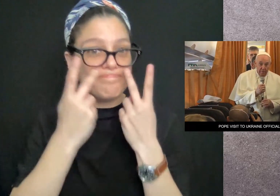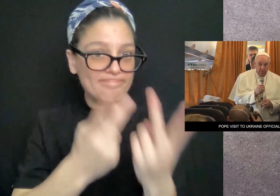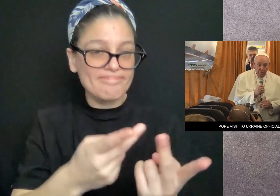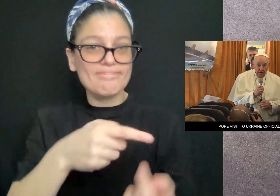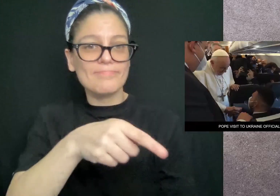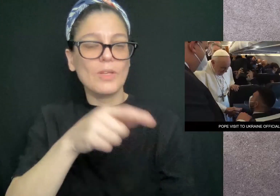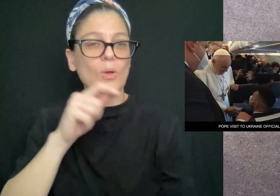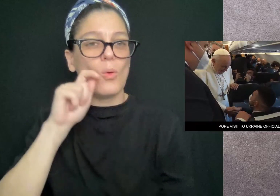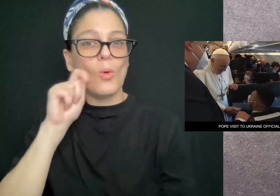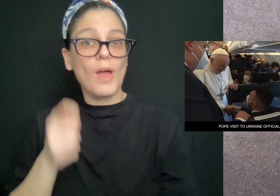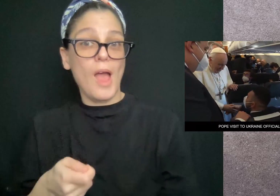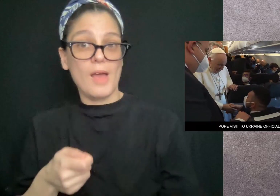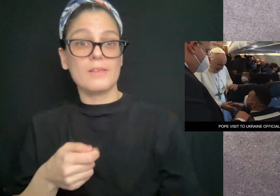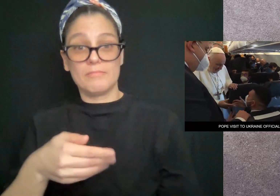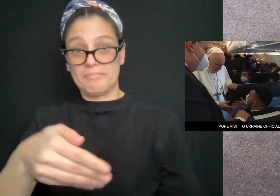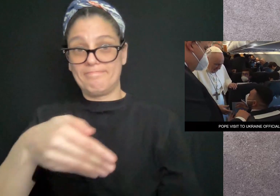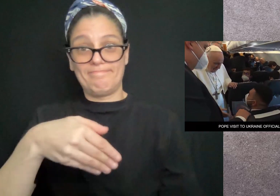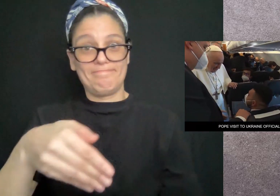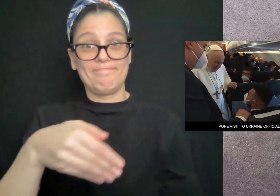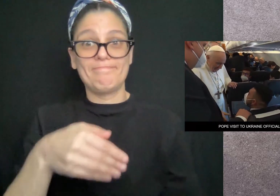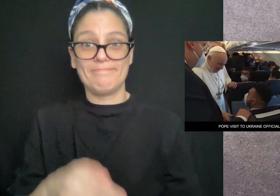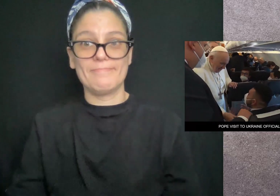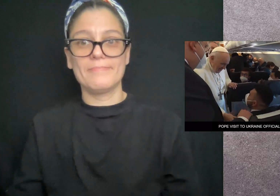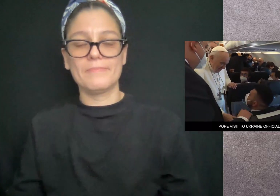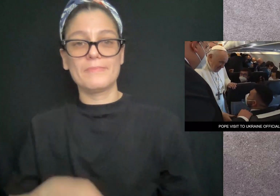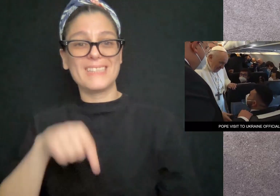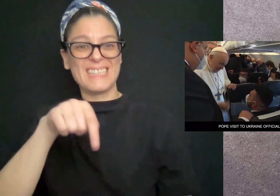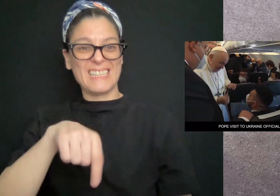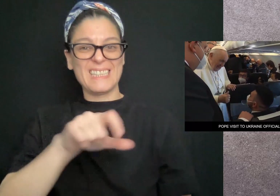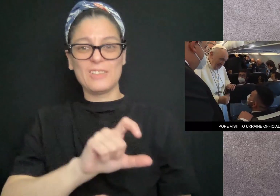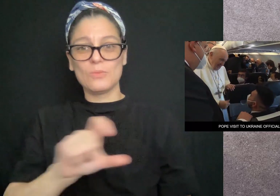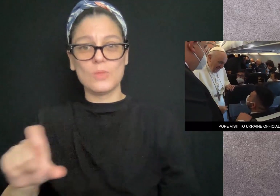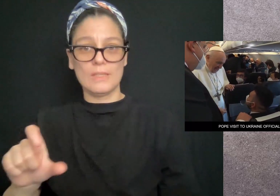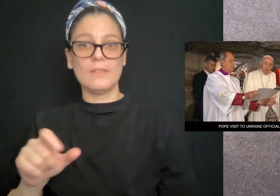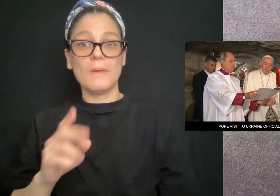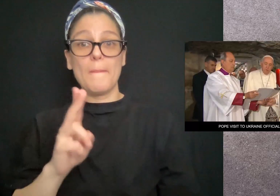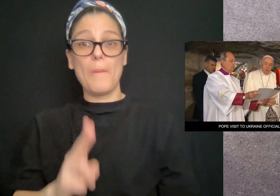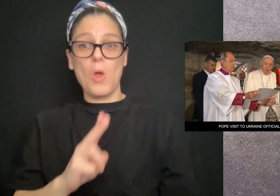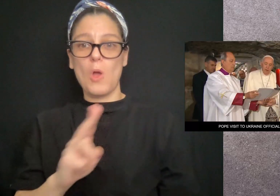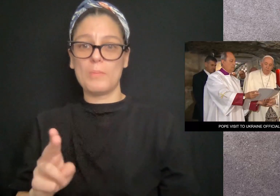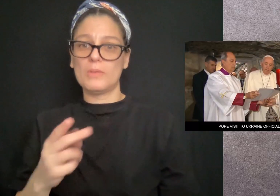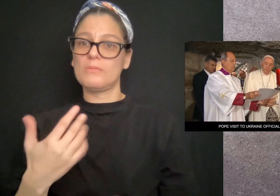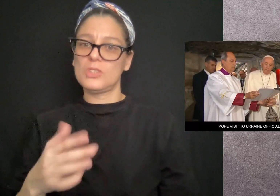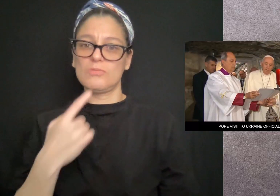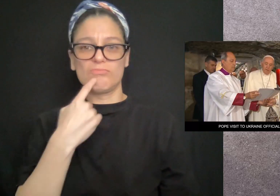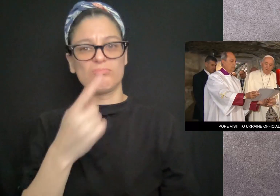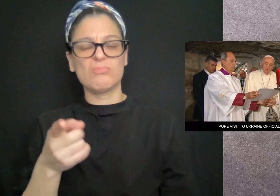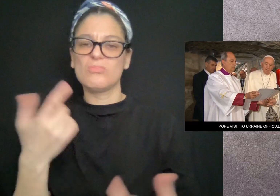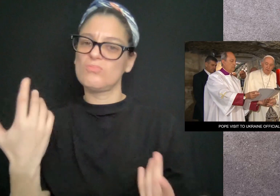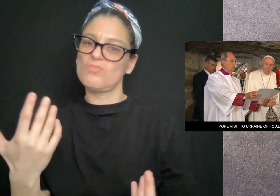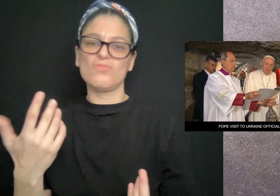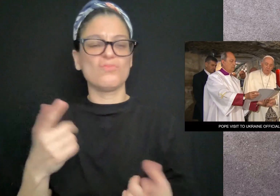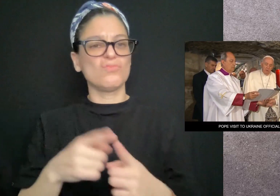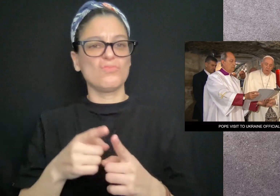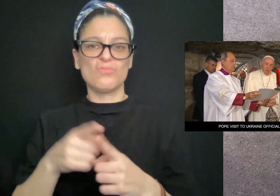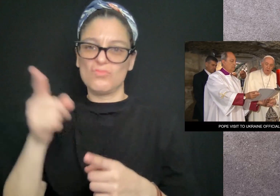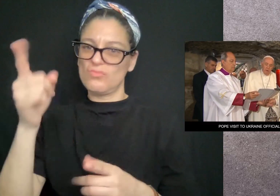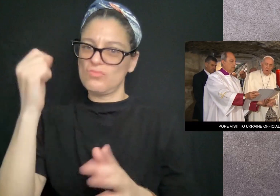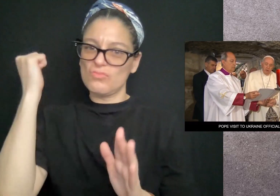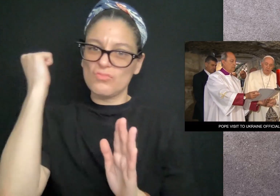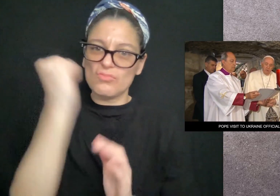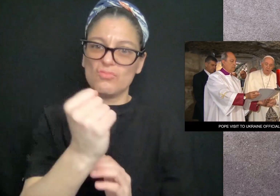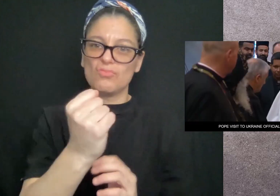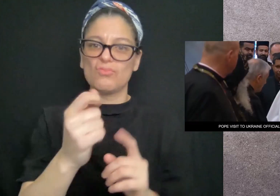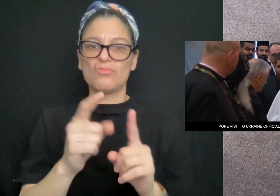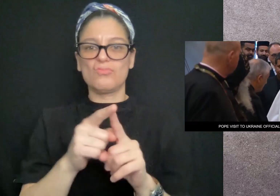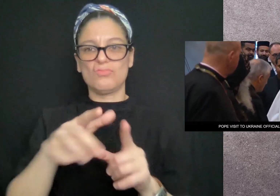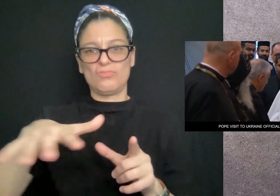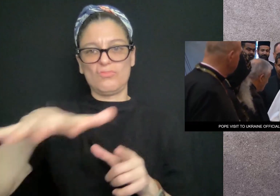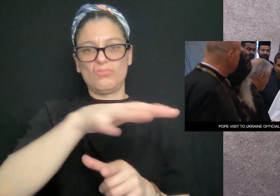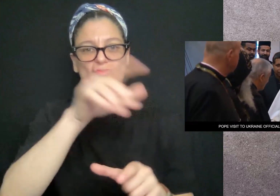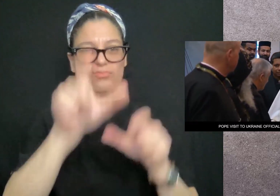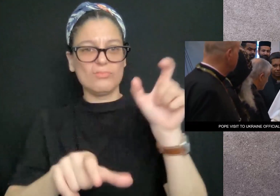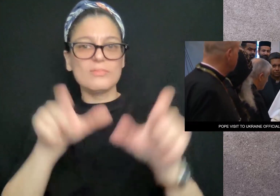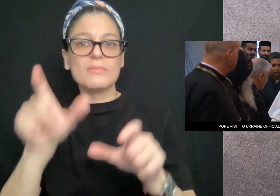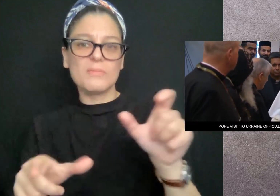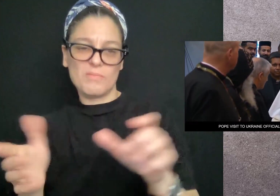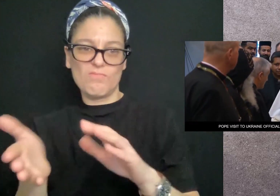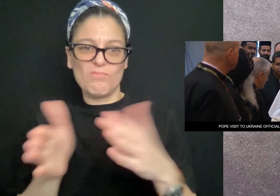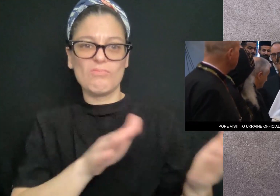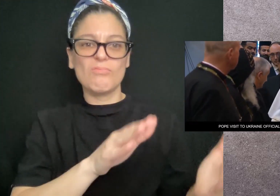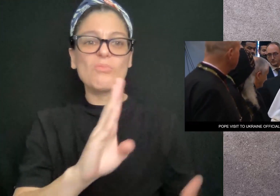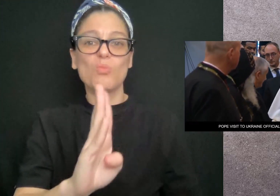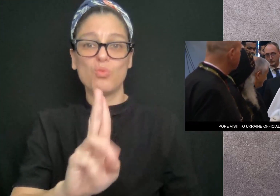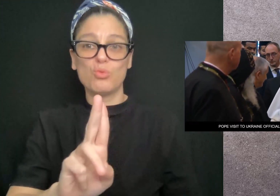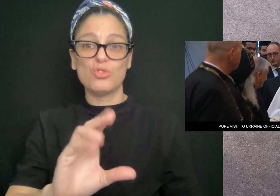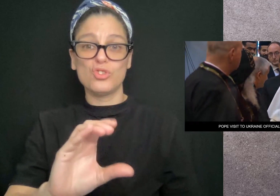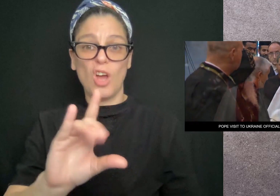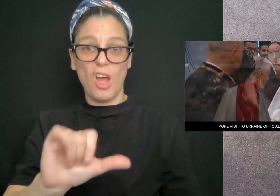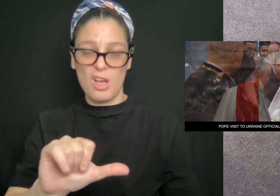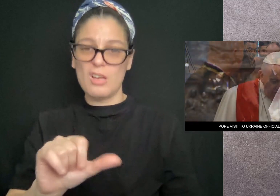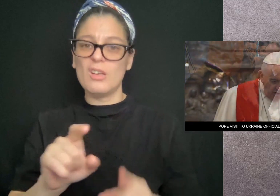Pope may make a visit to Ukraine soon earlier this week the Pope condemned the killing of